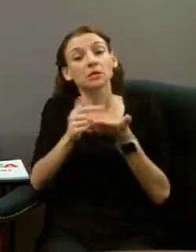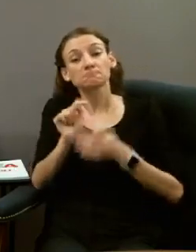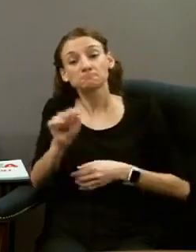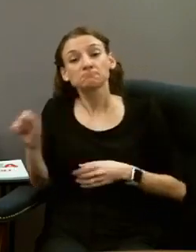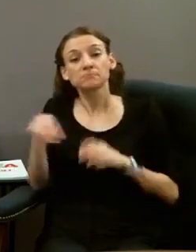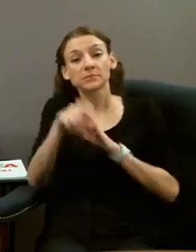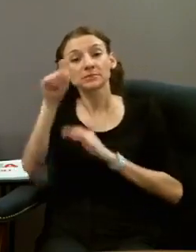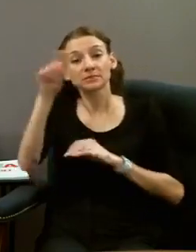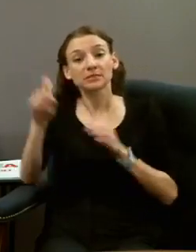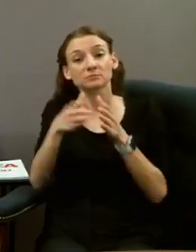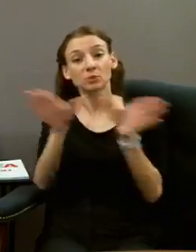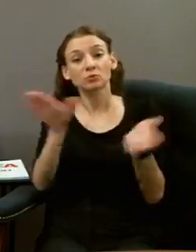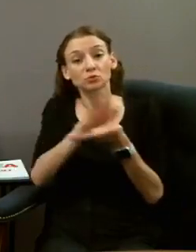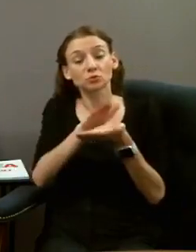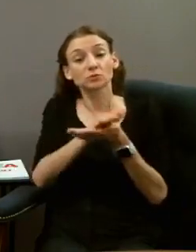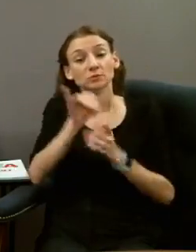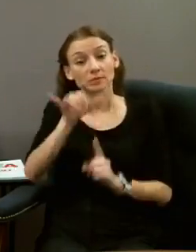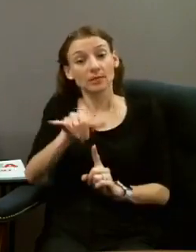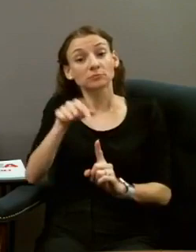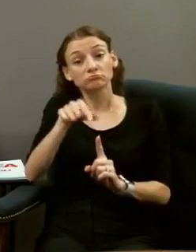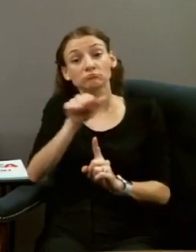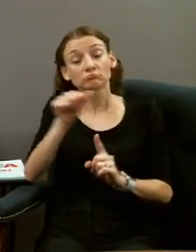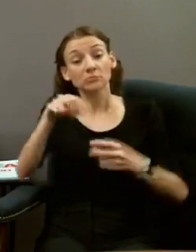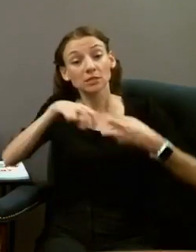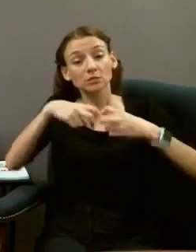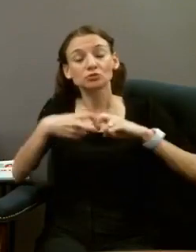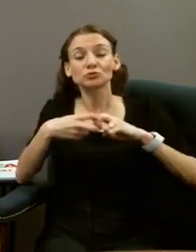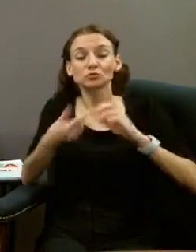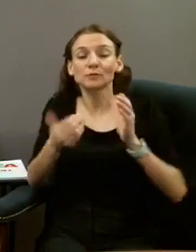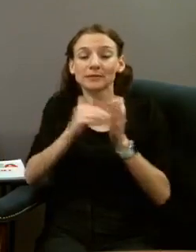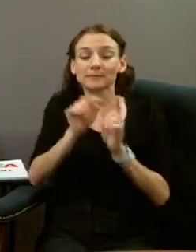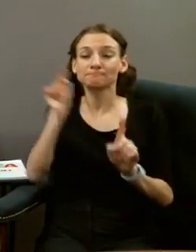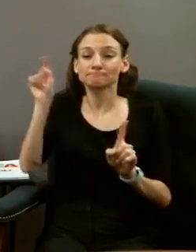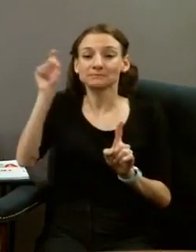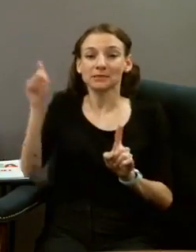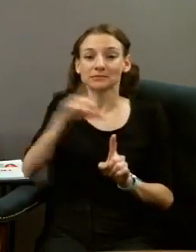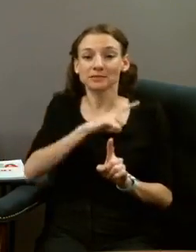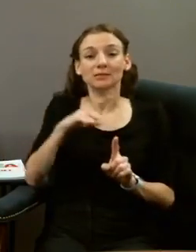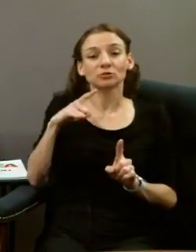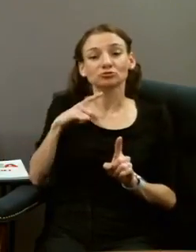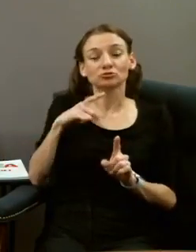where this is a real issue. So again, lawmakers have said that schools,